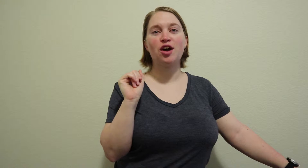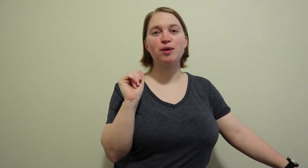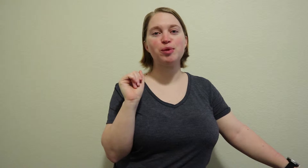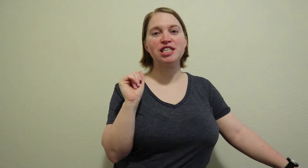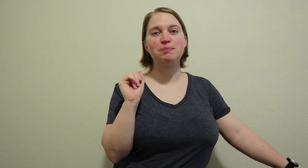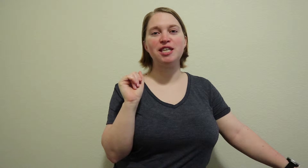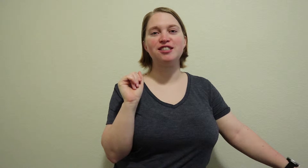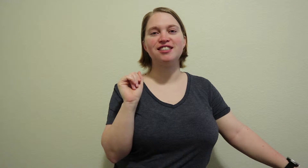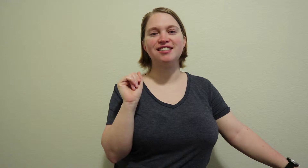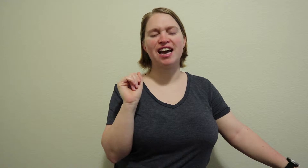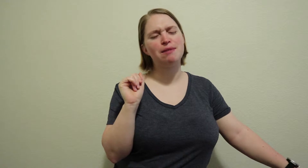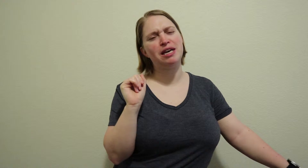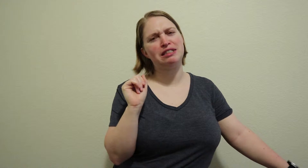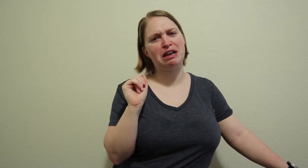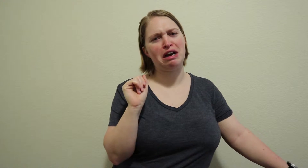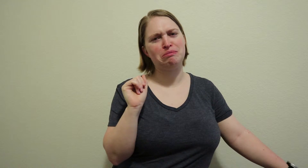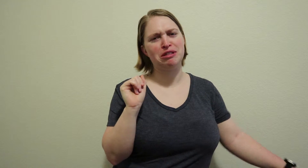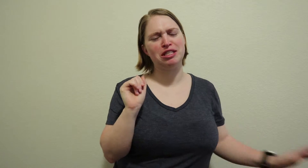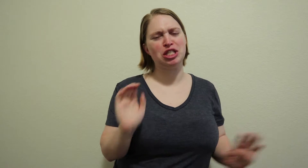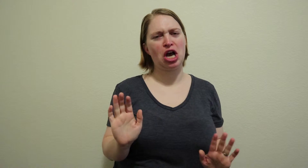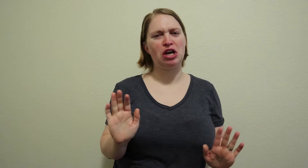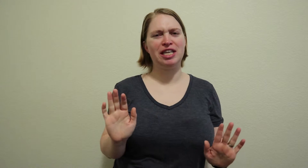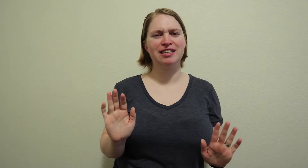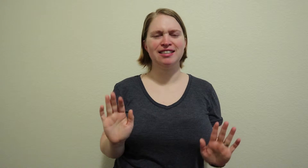Sorry, Britney Spears I messed up, sorry